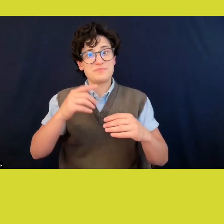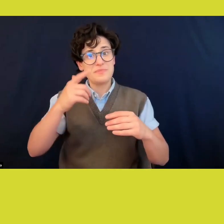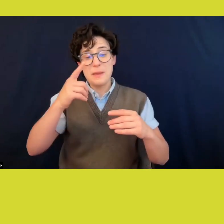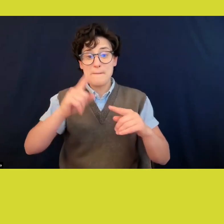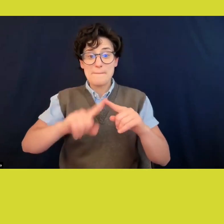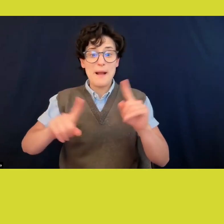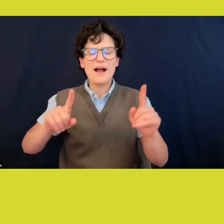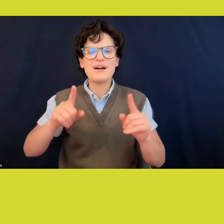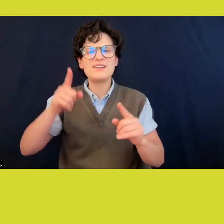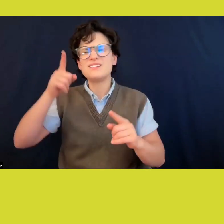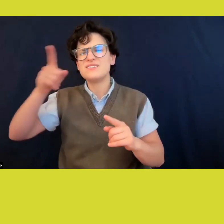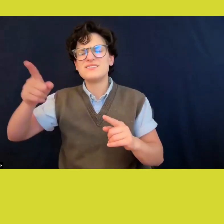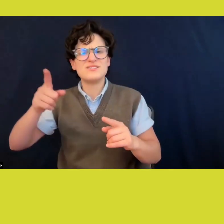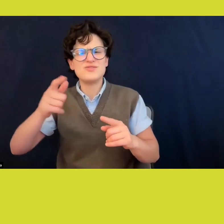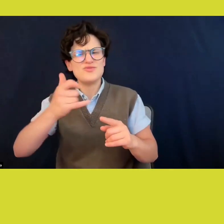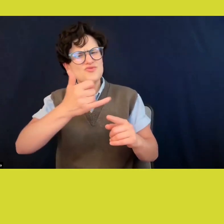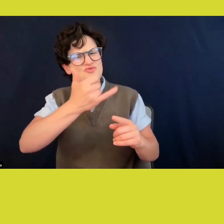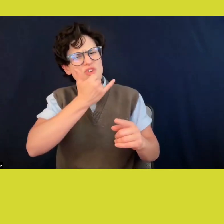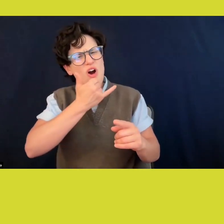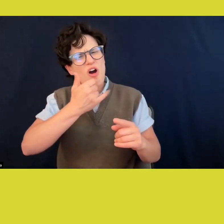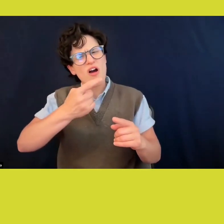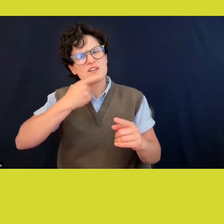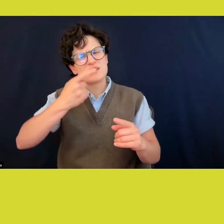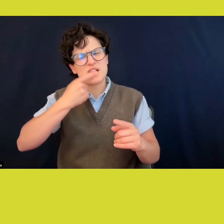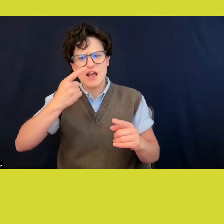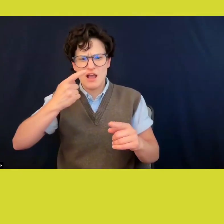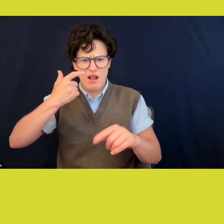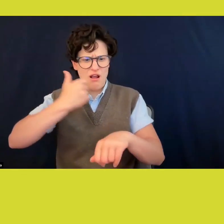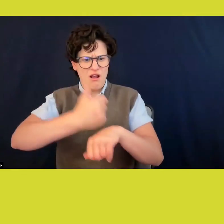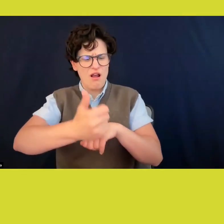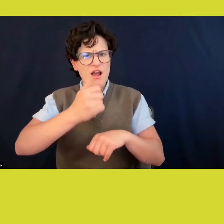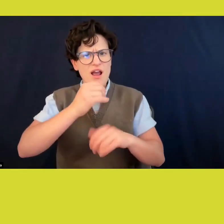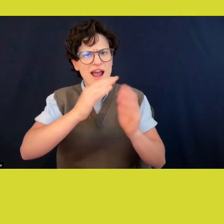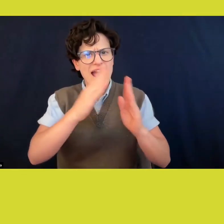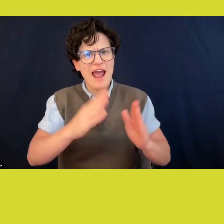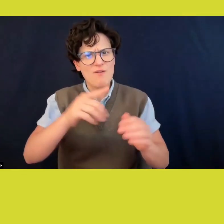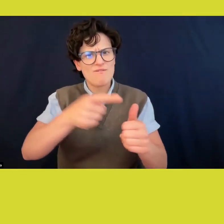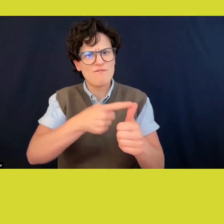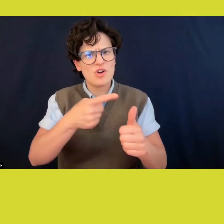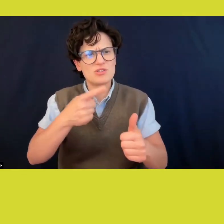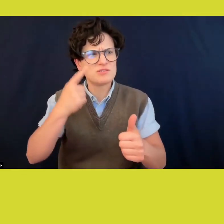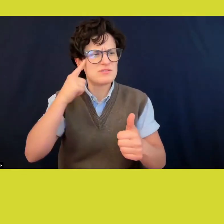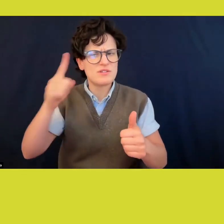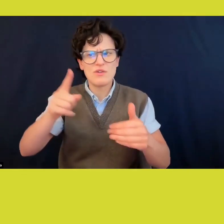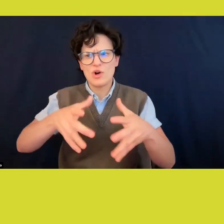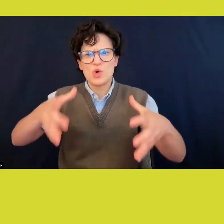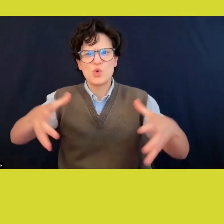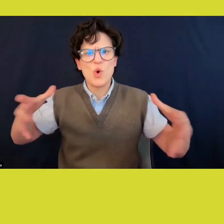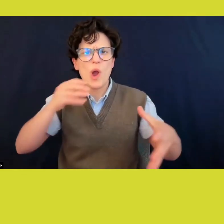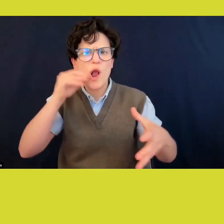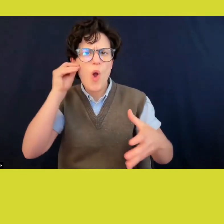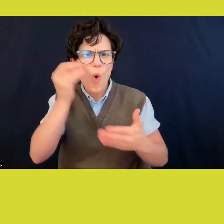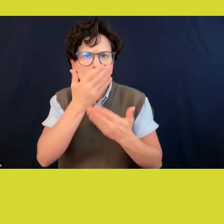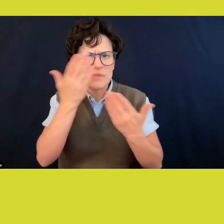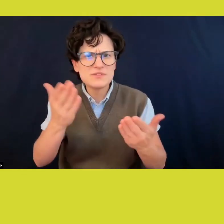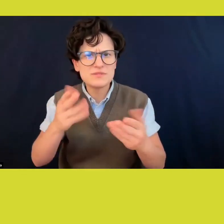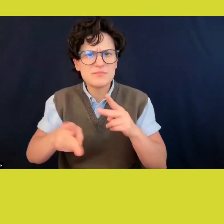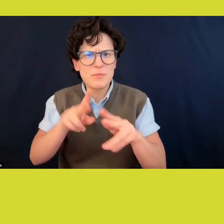had housing first policy and so it's not working. I think that's not only disingenuous, but kind of